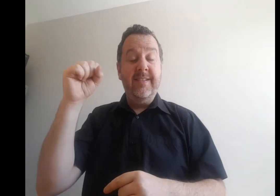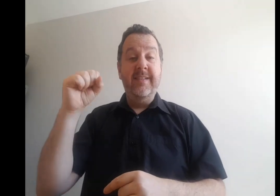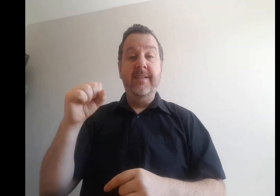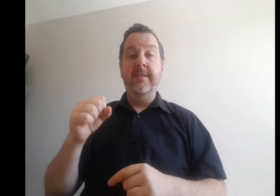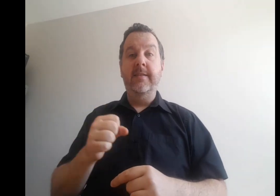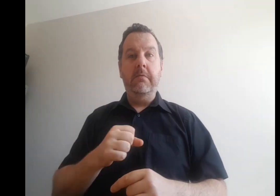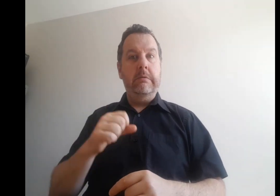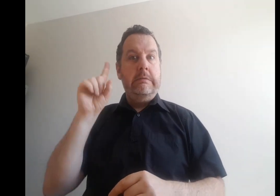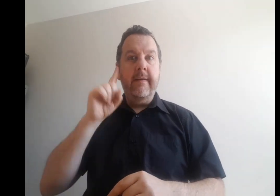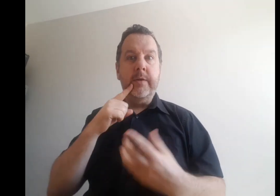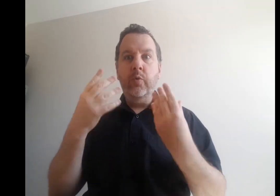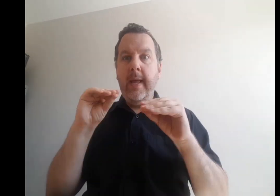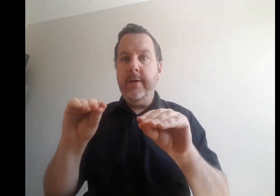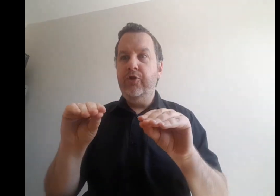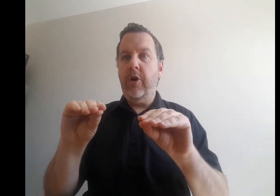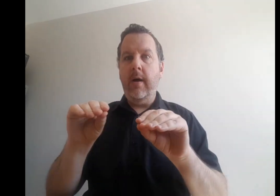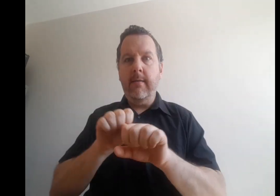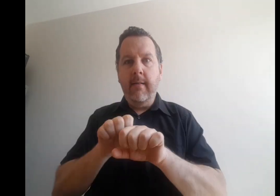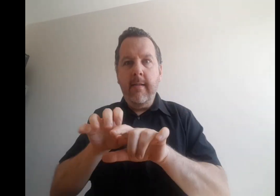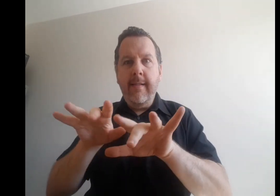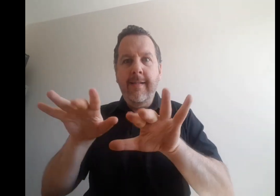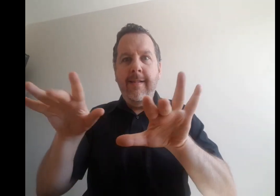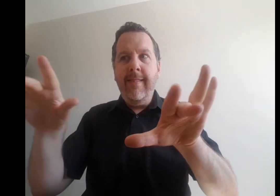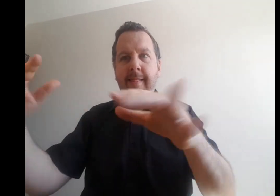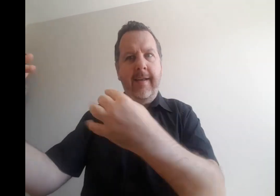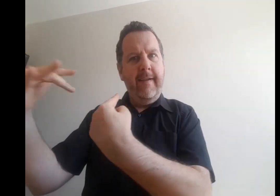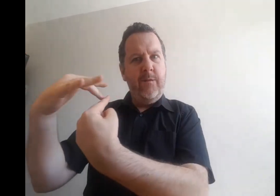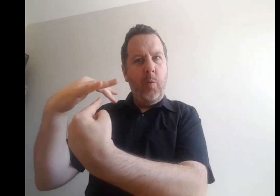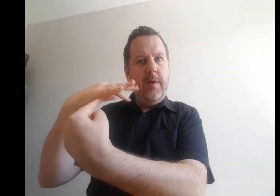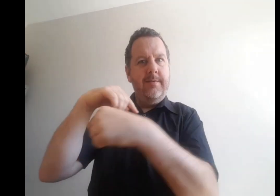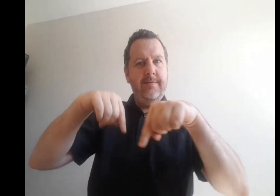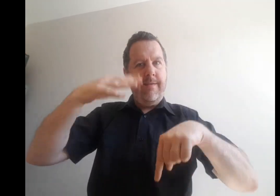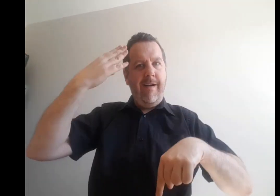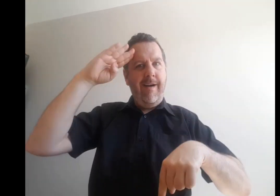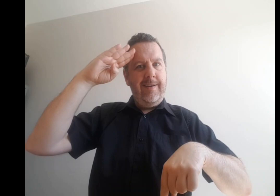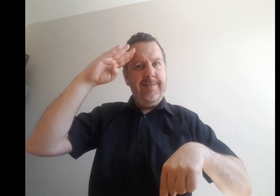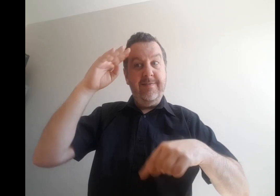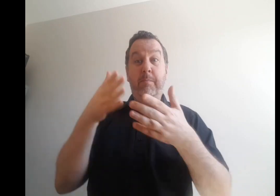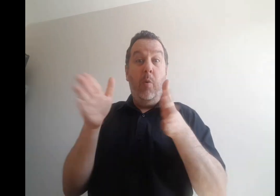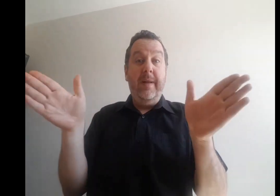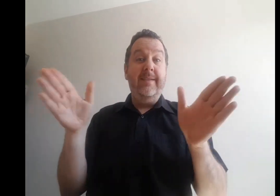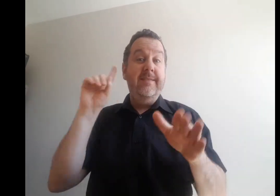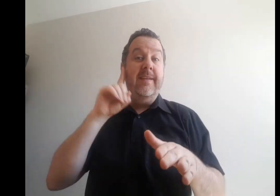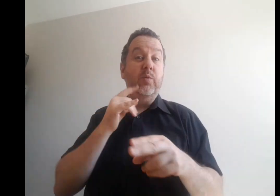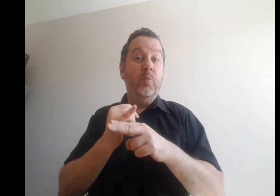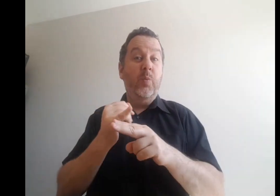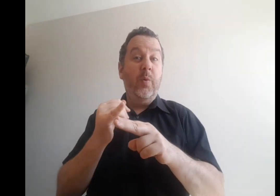in relation to deaf education on a public basis.